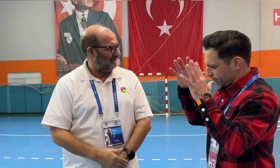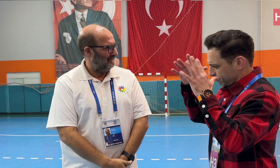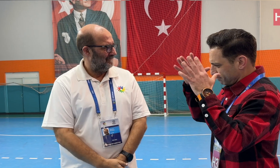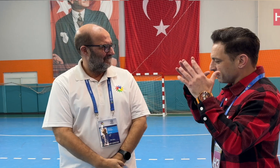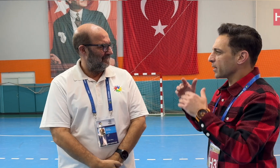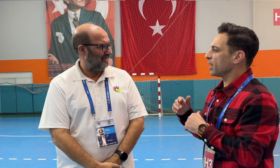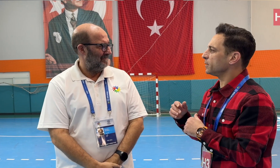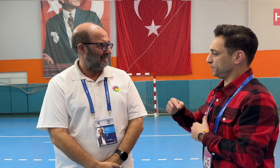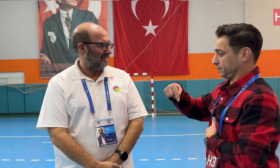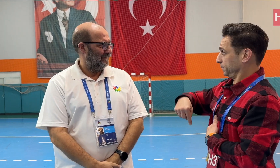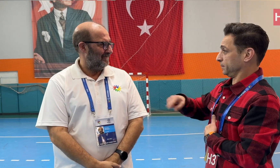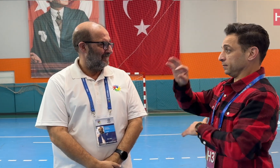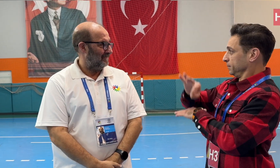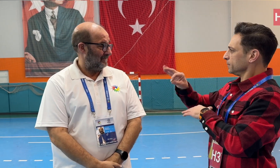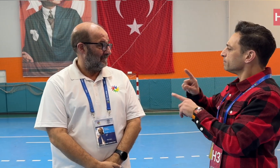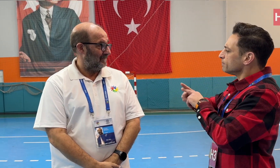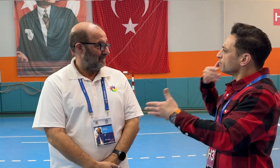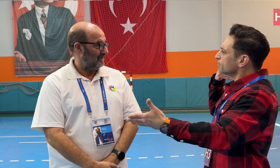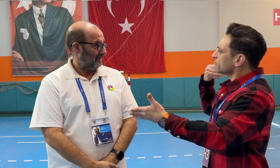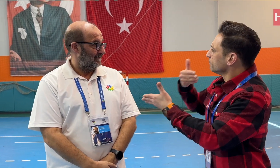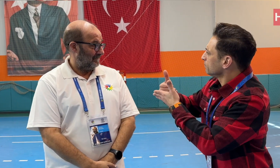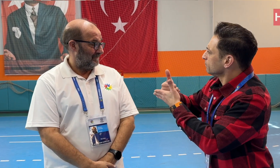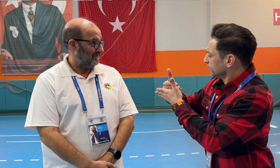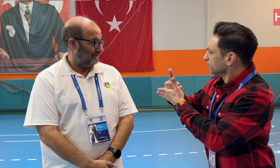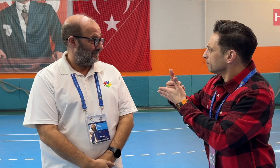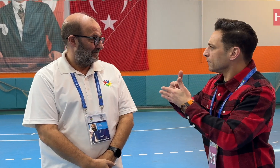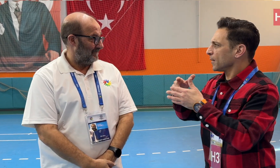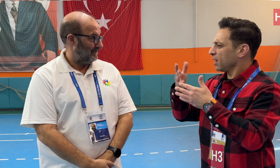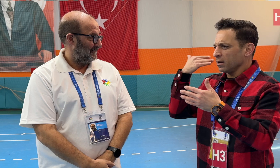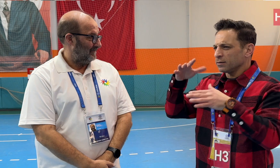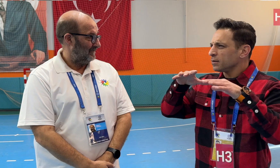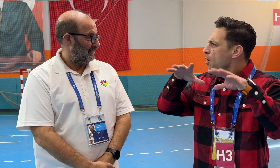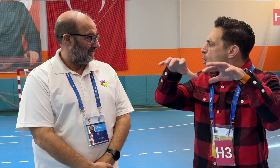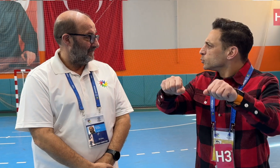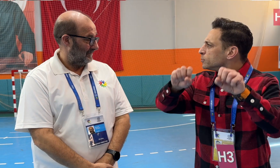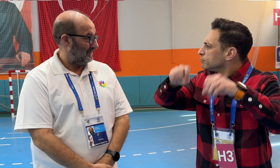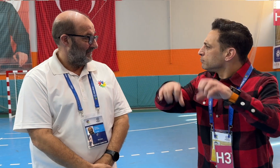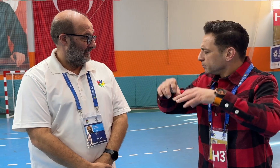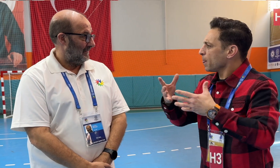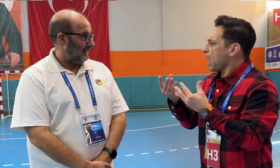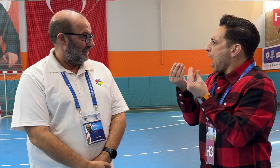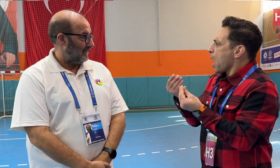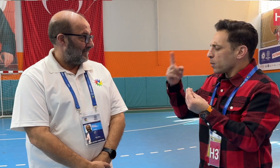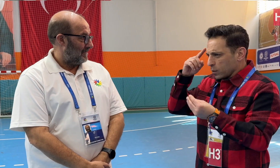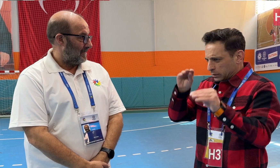[Memnos]: That's wonderful! Now how did you handle the futsal program at such a short notice when the Winter Deaflympics were twice